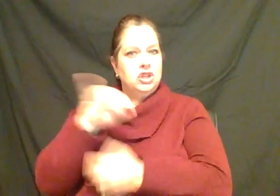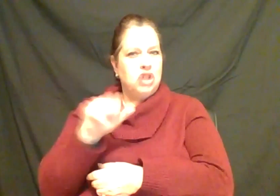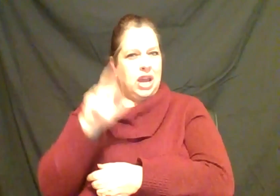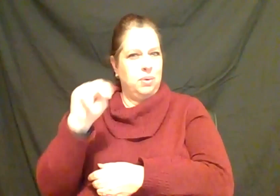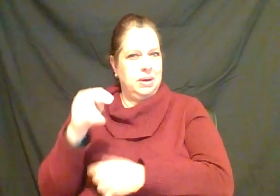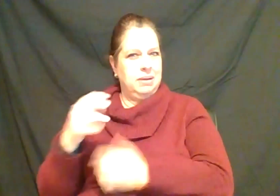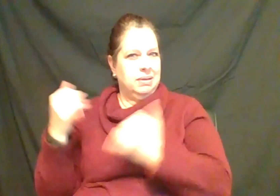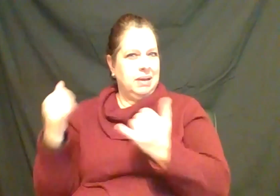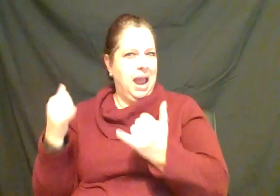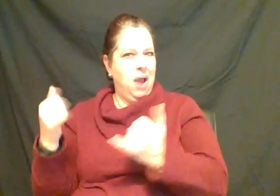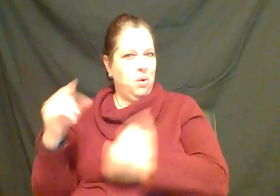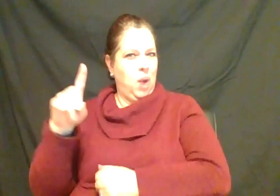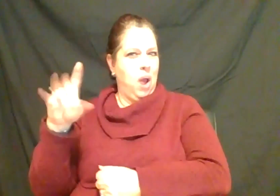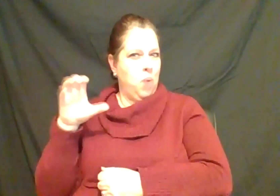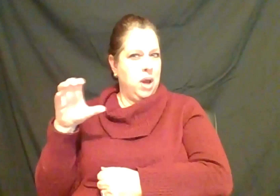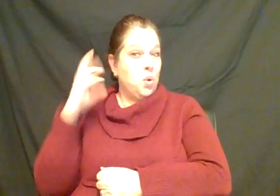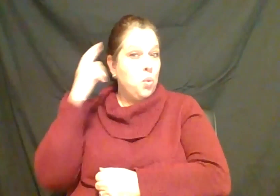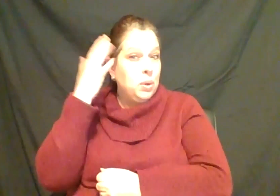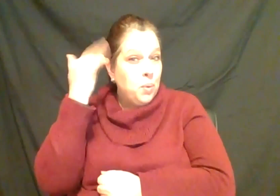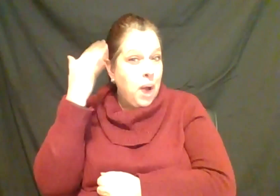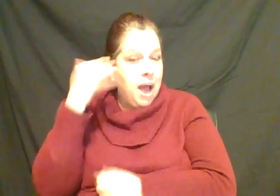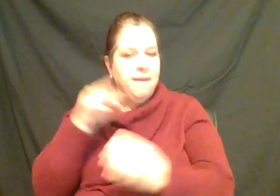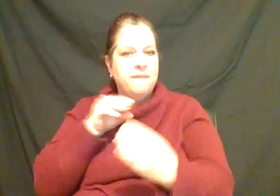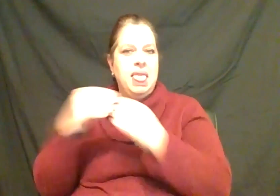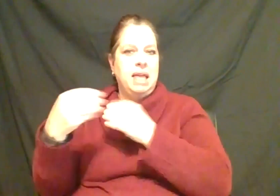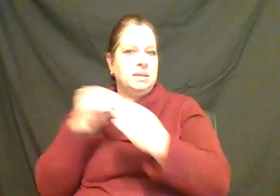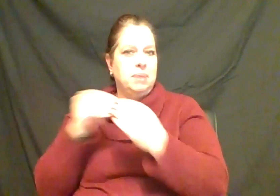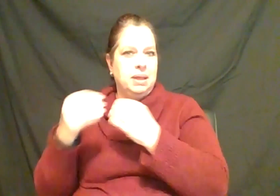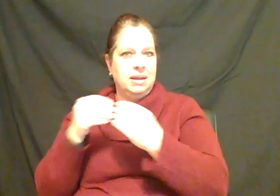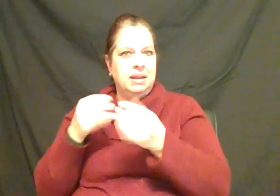and the reasoning behind that is because of the flexibility of the model allows for a student to